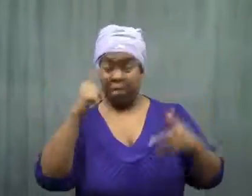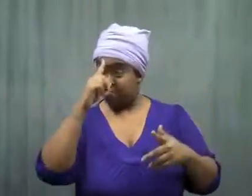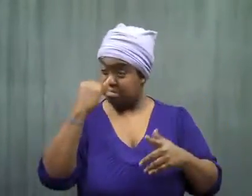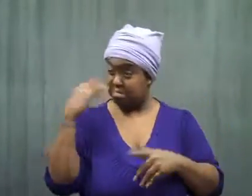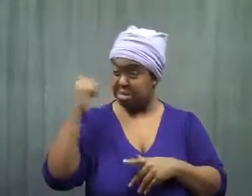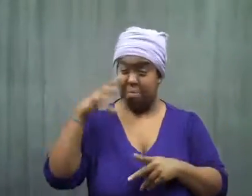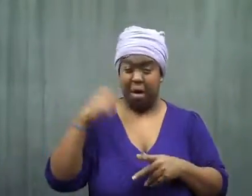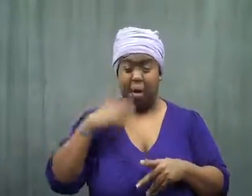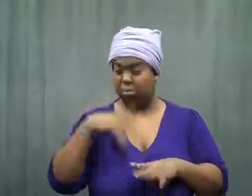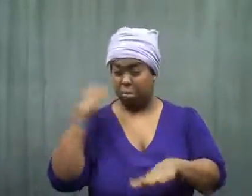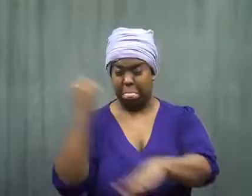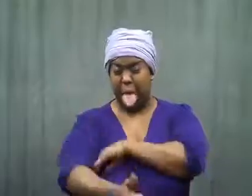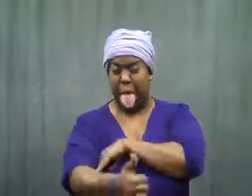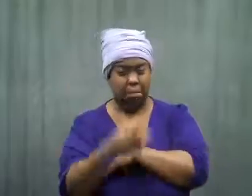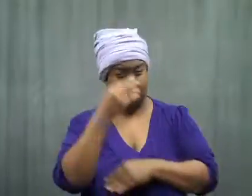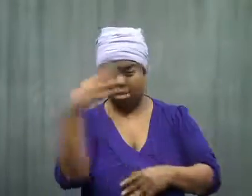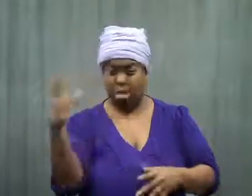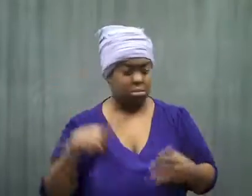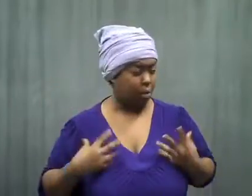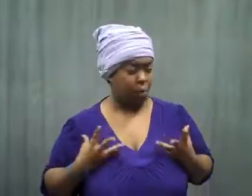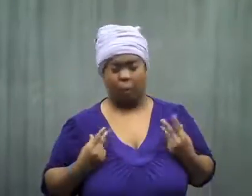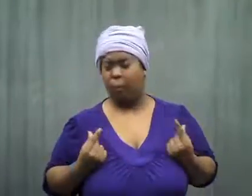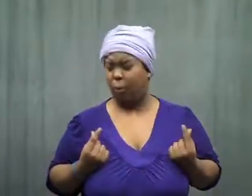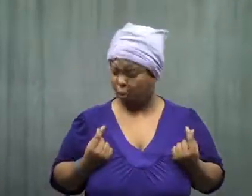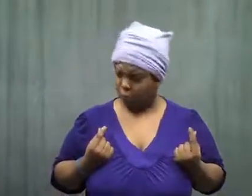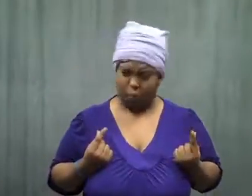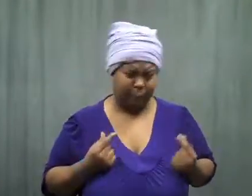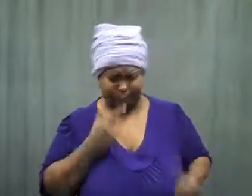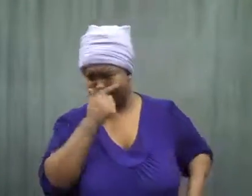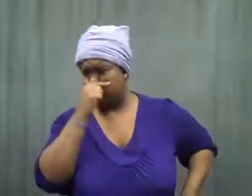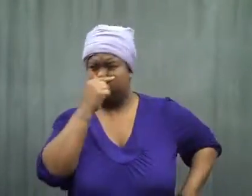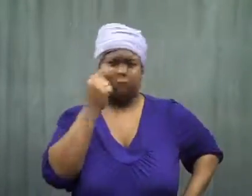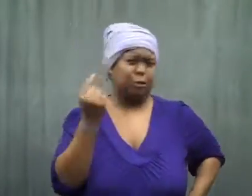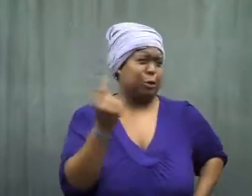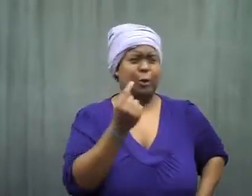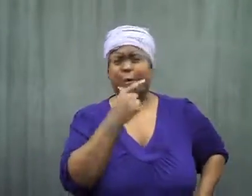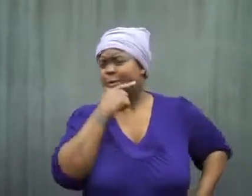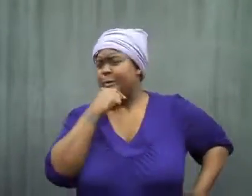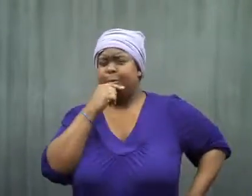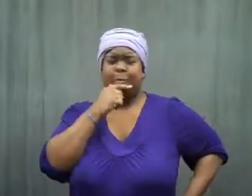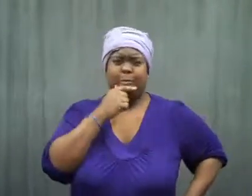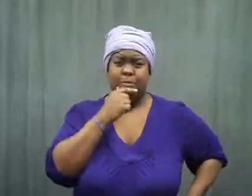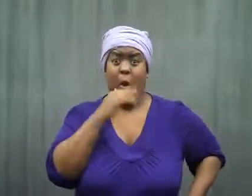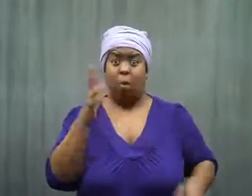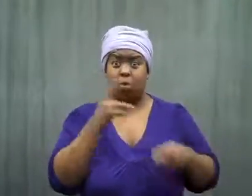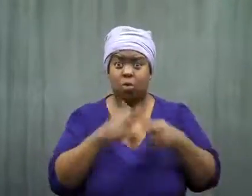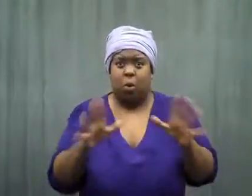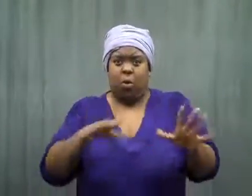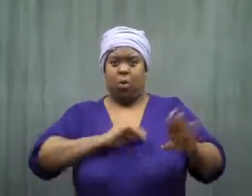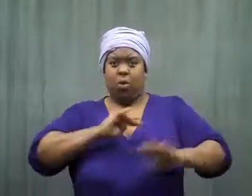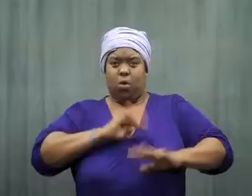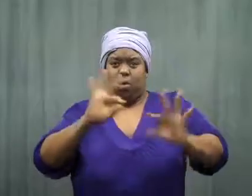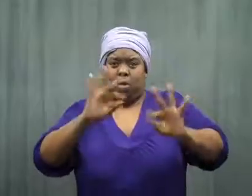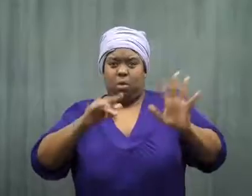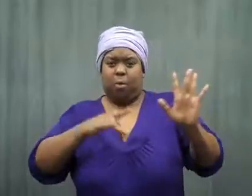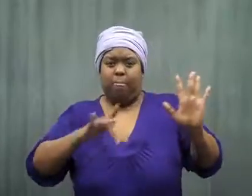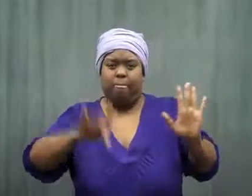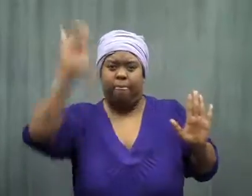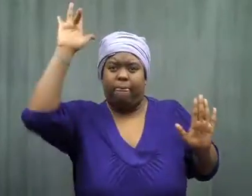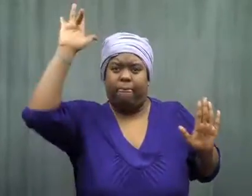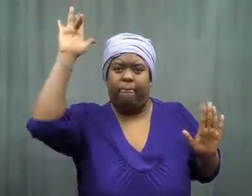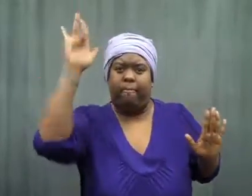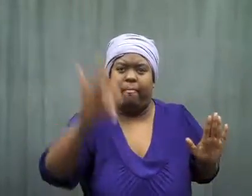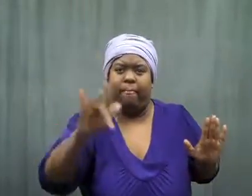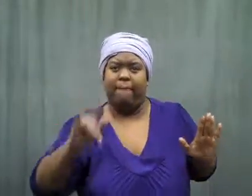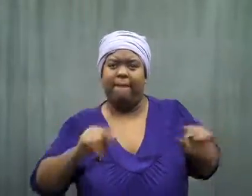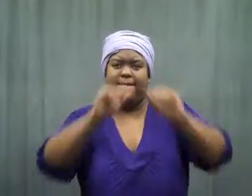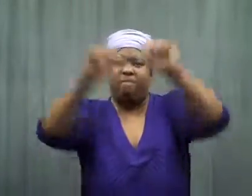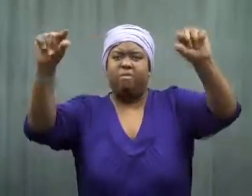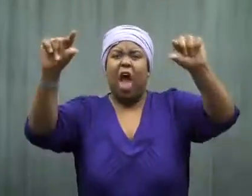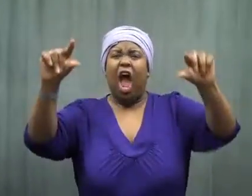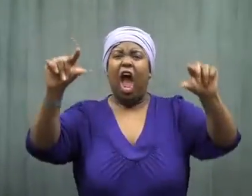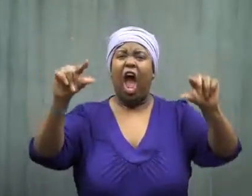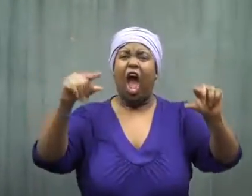If I miss that bus, I'm going to lay the blame on them, I don't care!